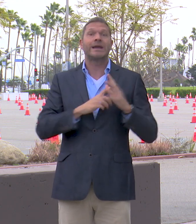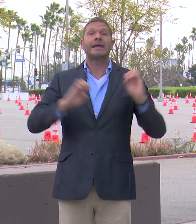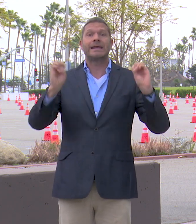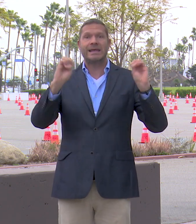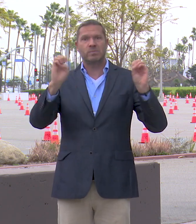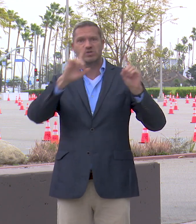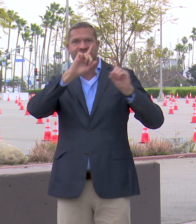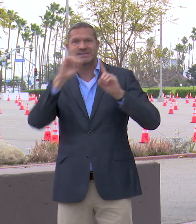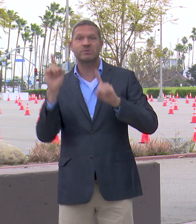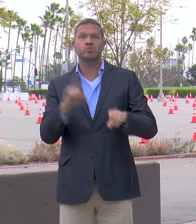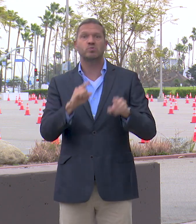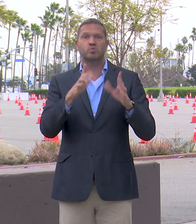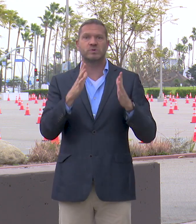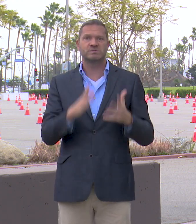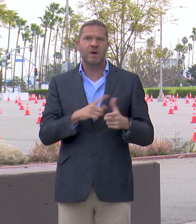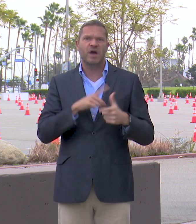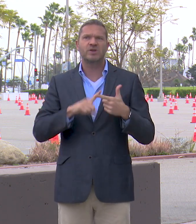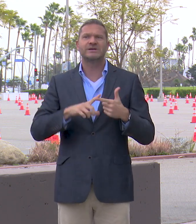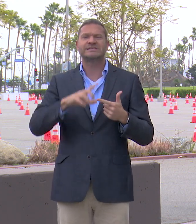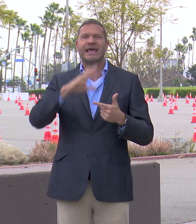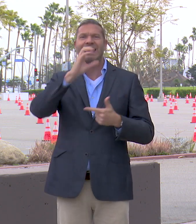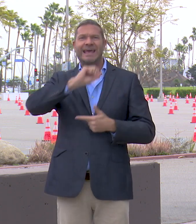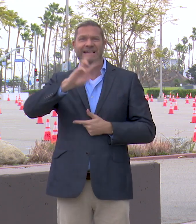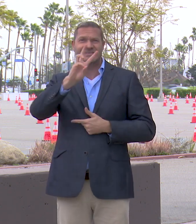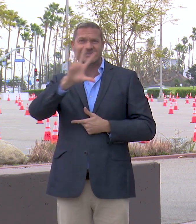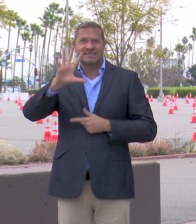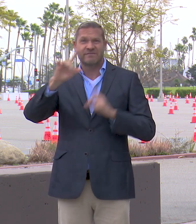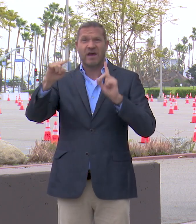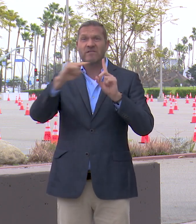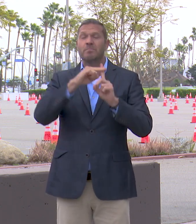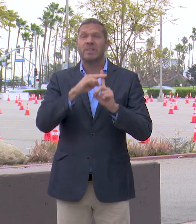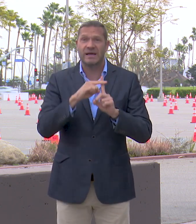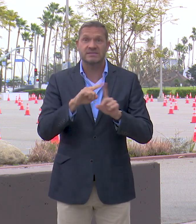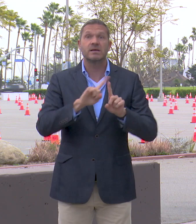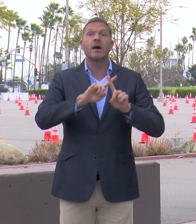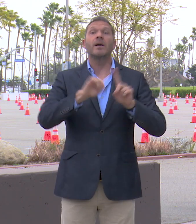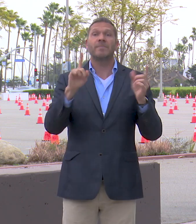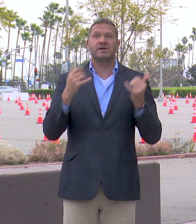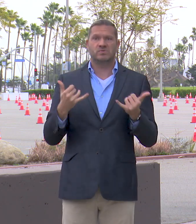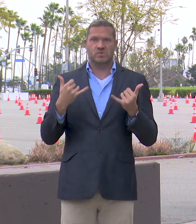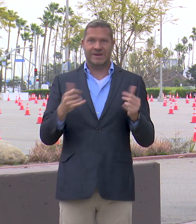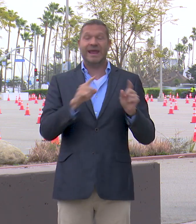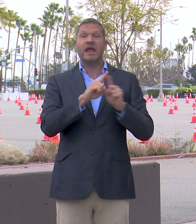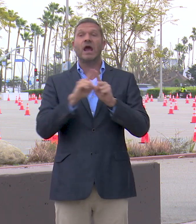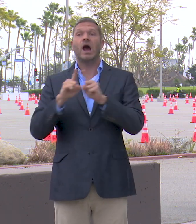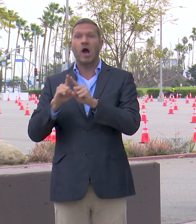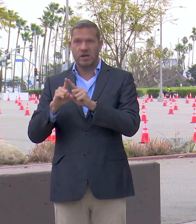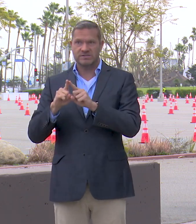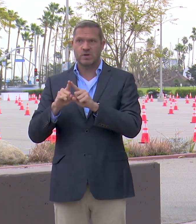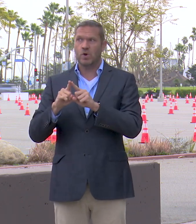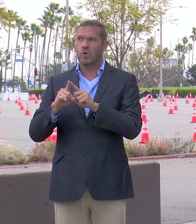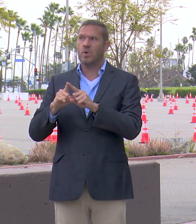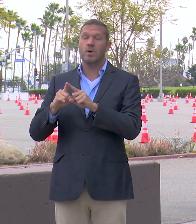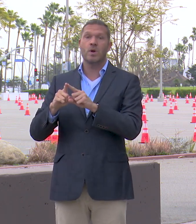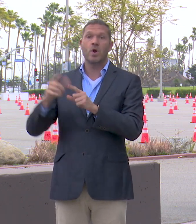the seniors, our 65 plus, but we are also beginning today, we are bringing in our food